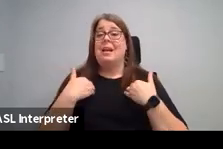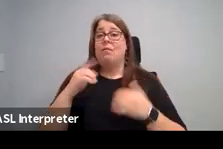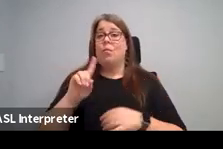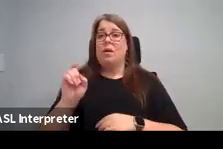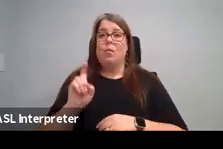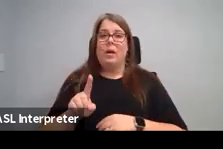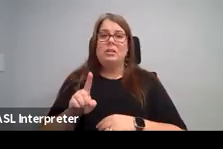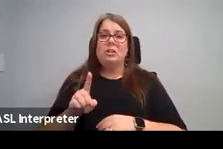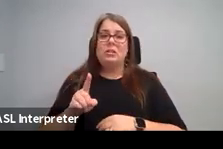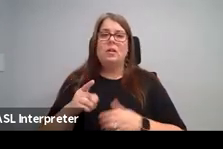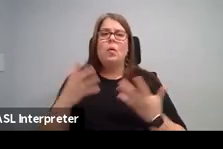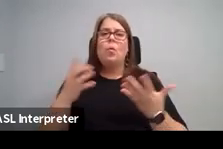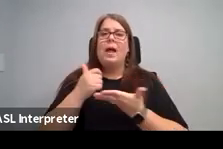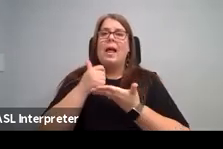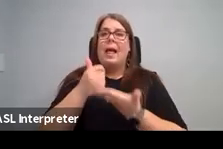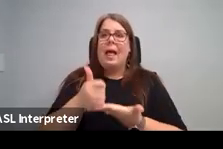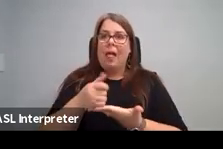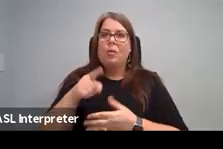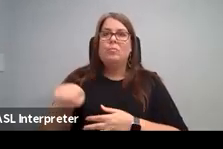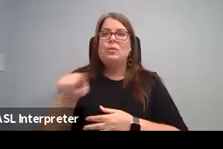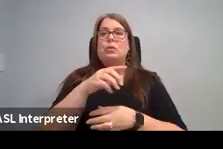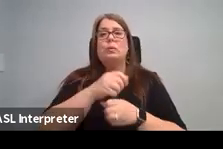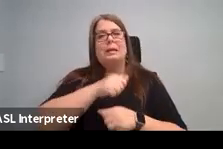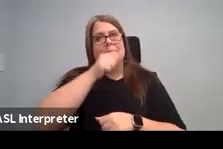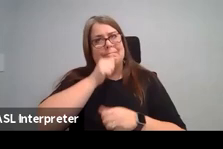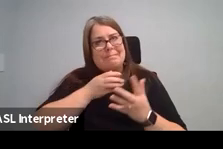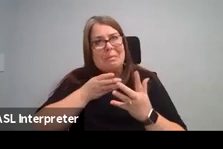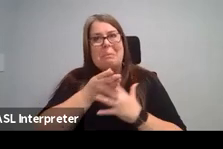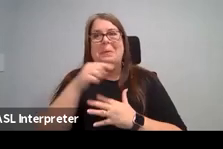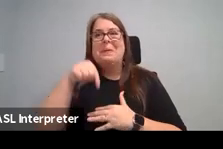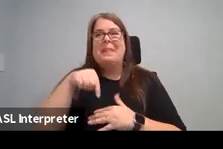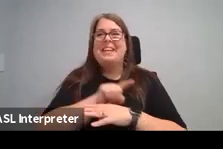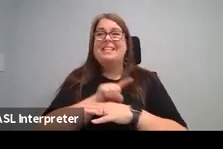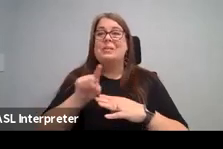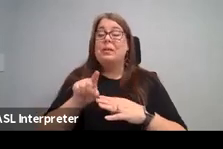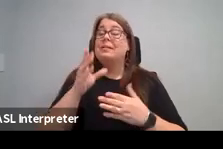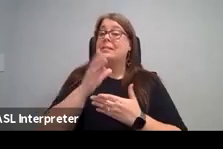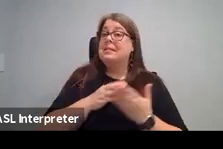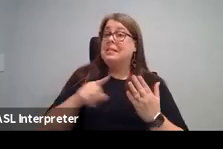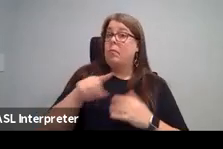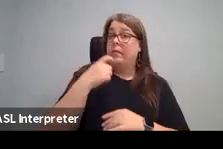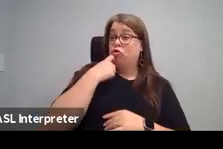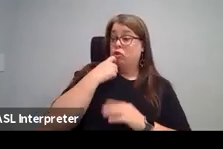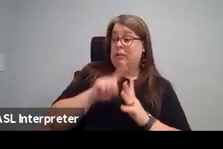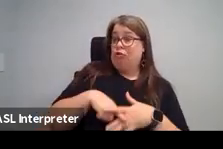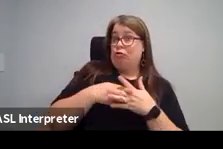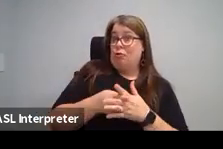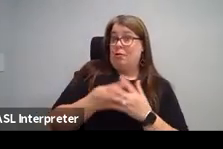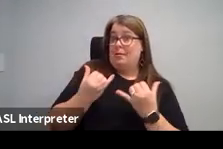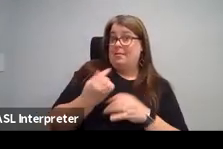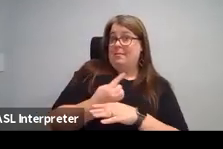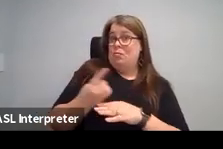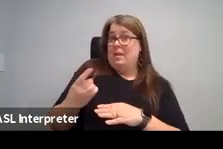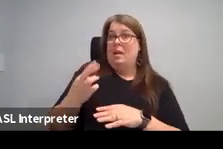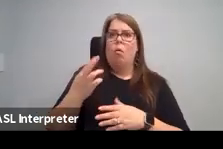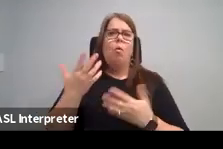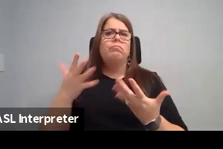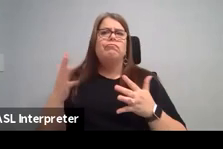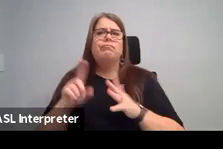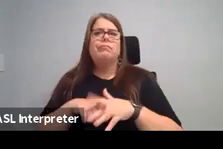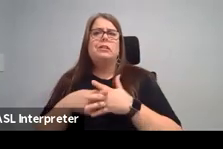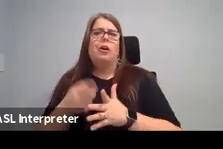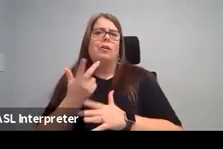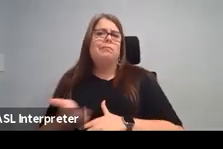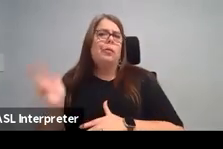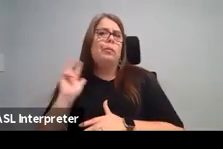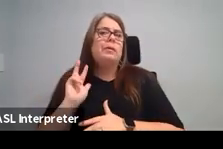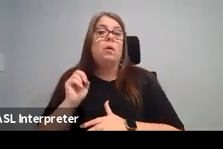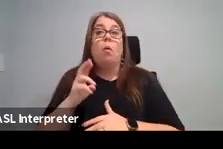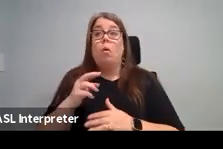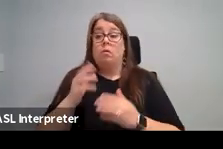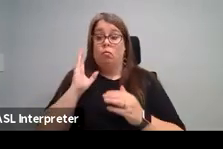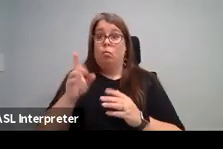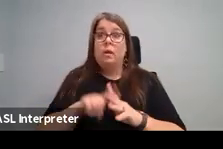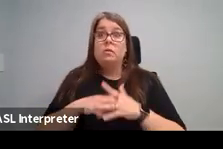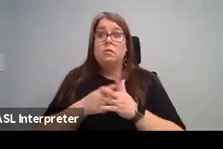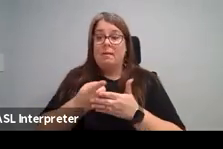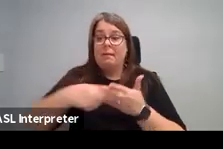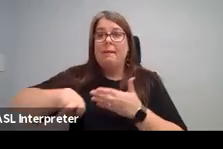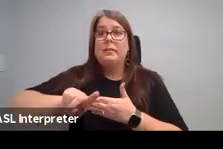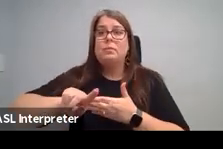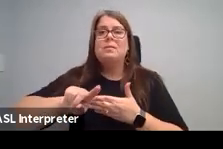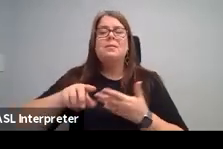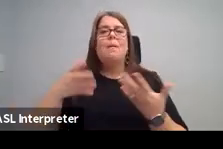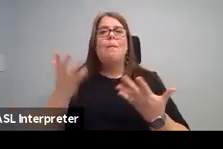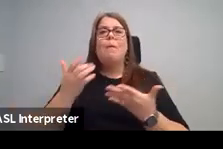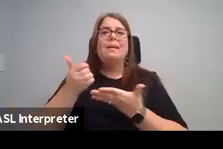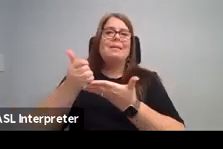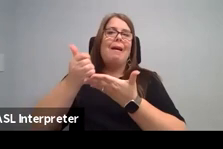Jewyl Alderson Clarke, SDCOE: I know many of you are just picking up the school year. You might be three weeks into the school year, or maybe you're just about to start next week. And so, is there some kind of something that helped you out right there. That is probably the number